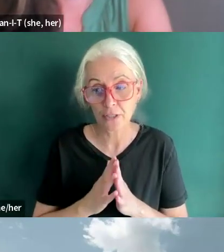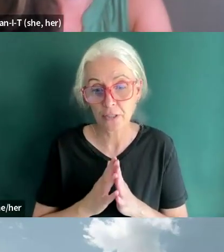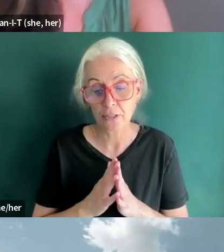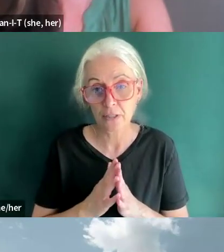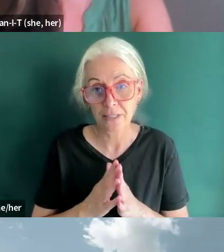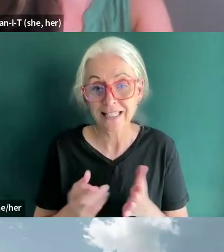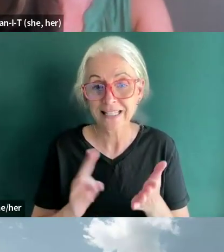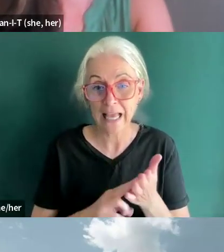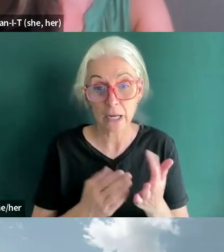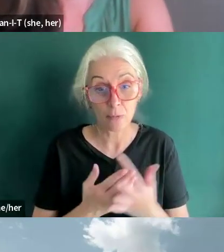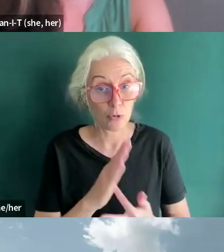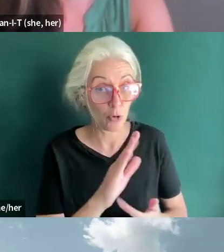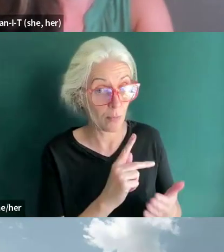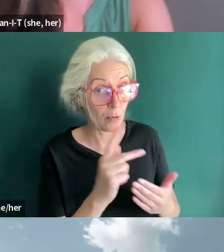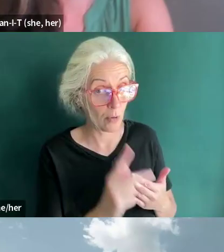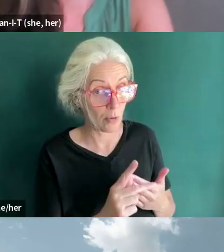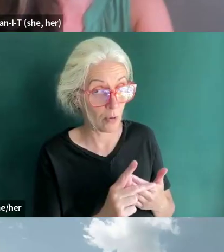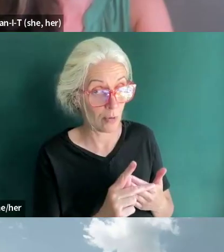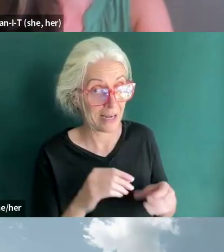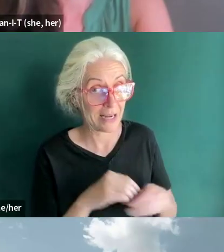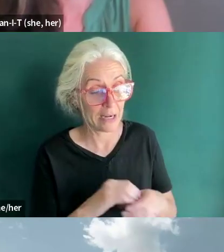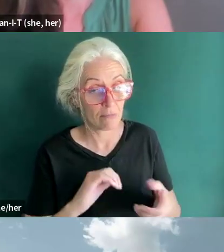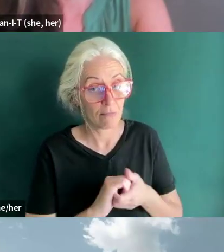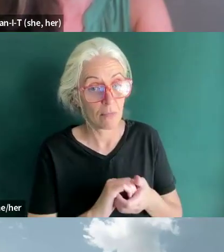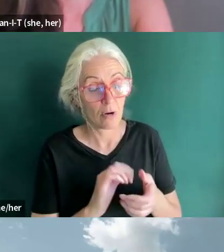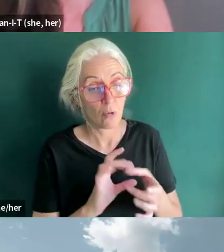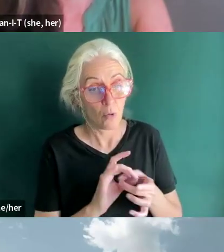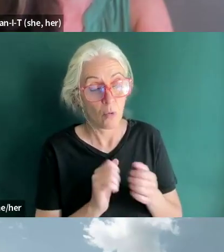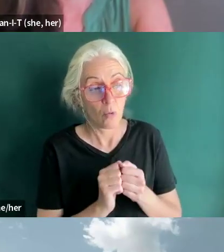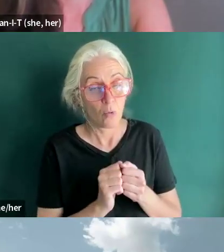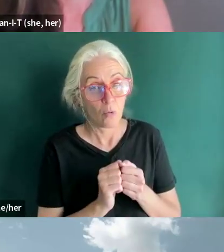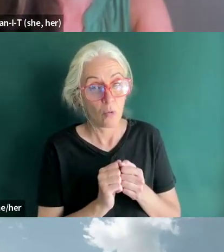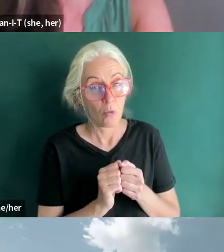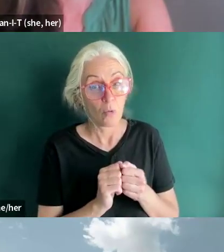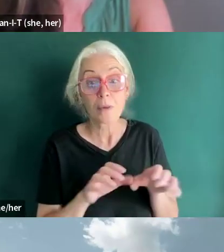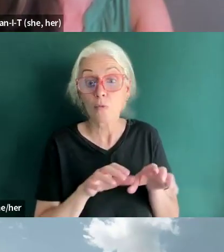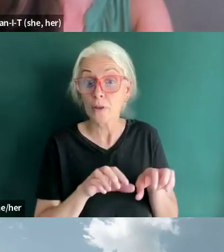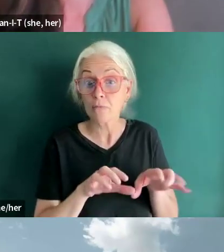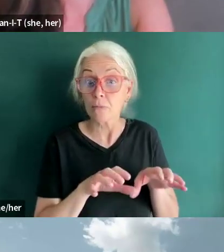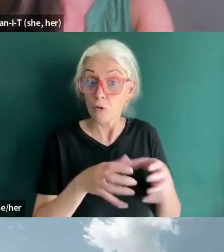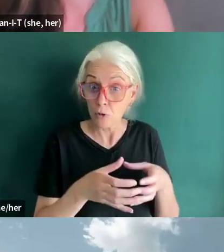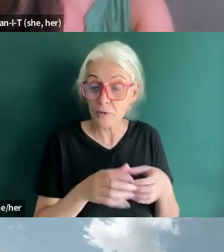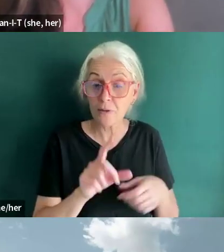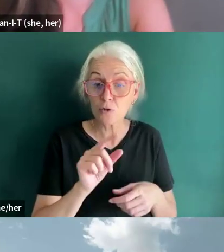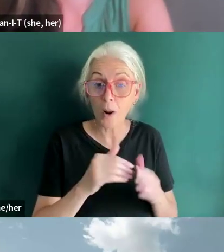sign up through your program, and we'll do that in cohorts of 20 or less. So, we're really excited